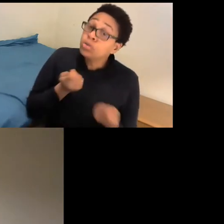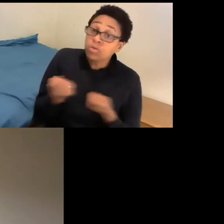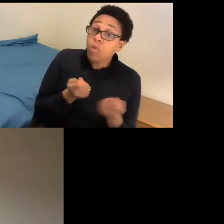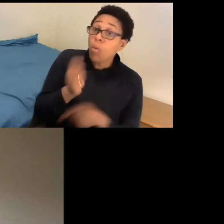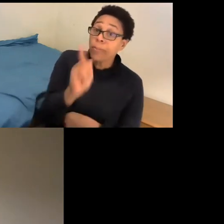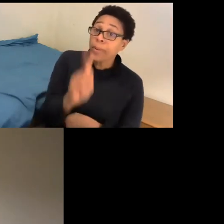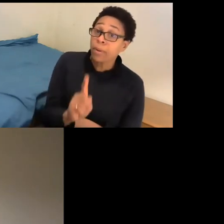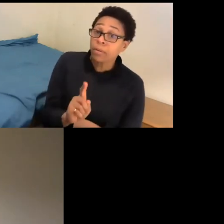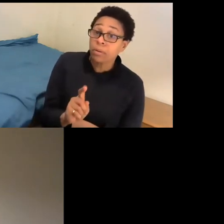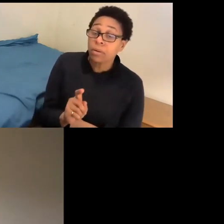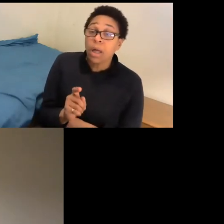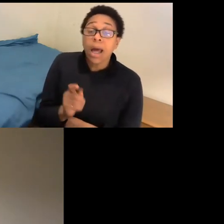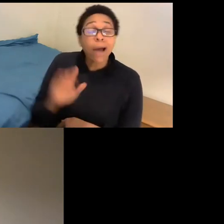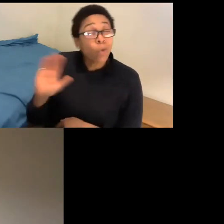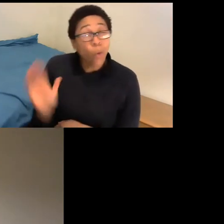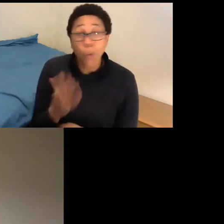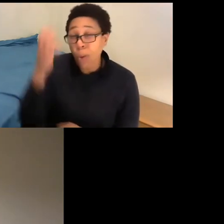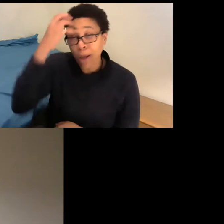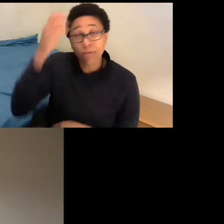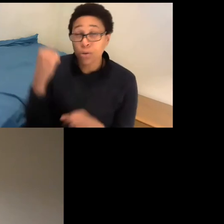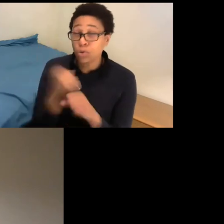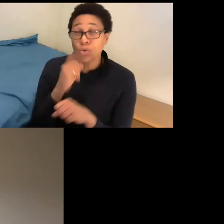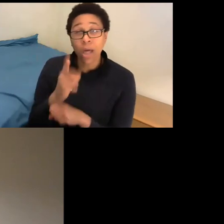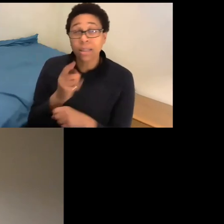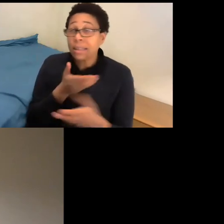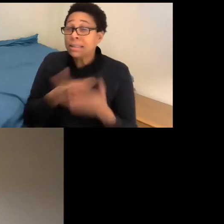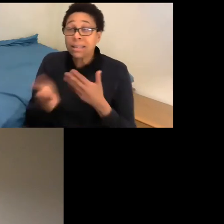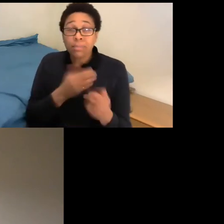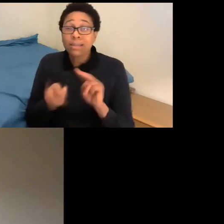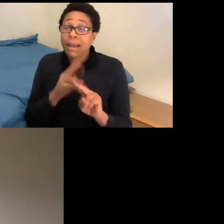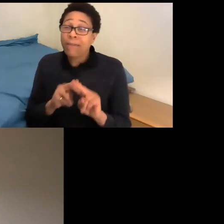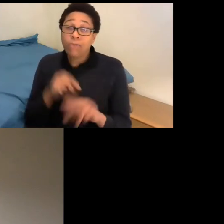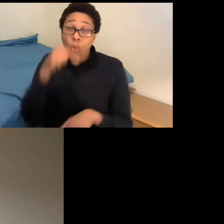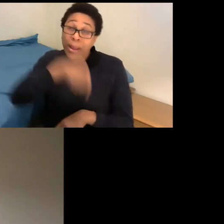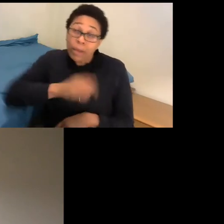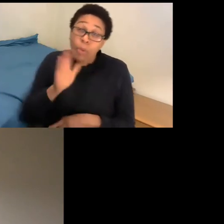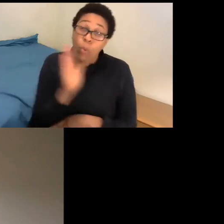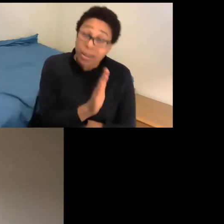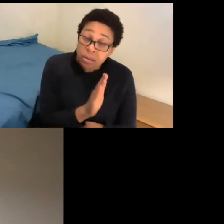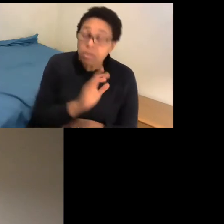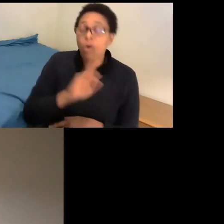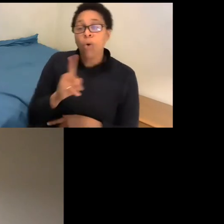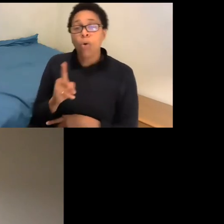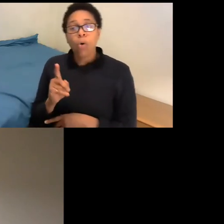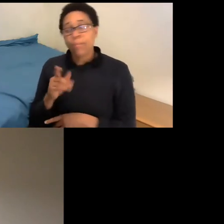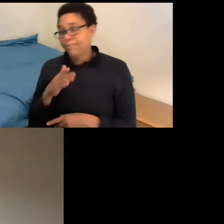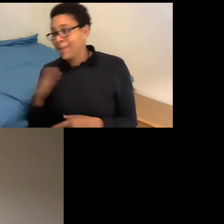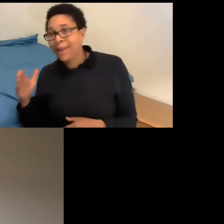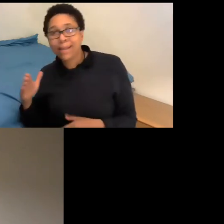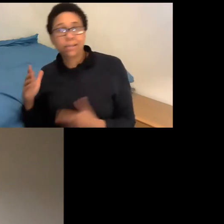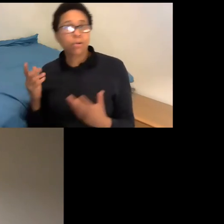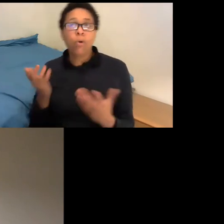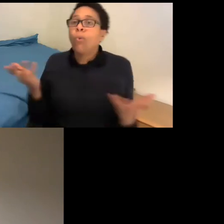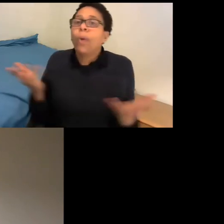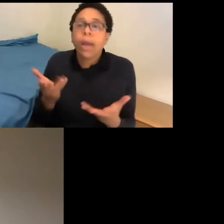whether subtly or not so subtly, whether in a liberal democracy or not. So I think if we see things through that lens, then